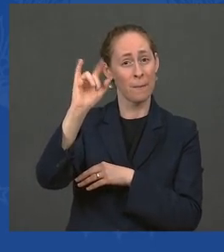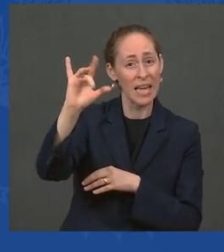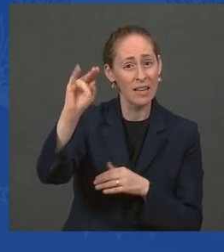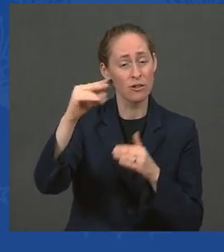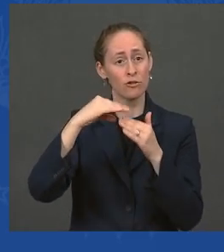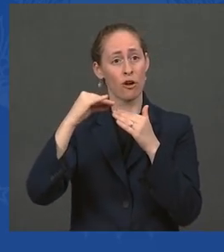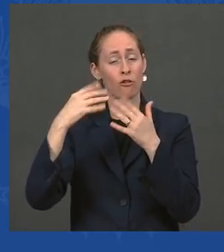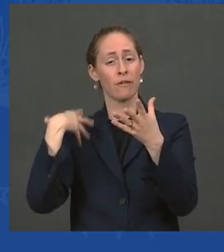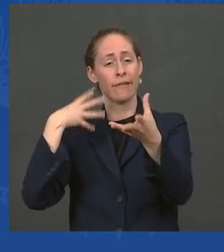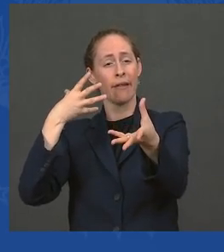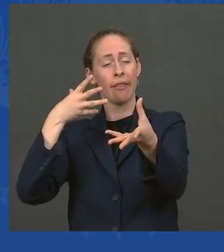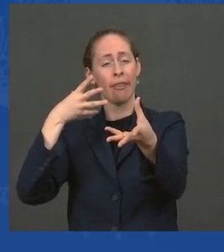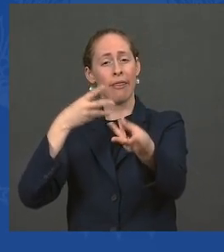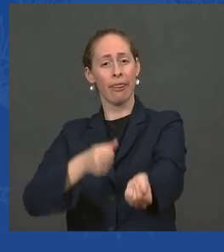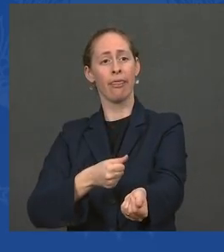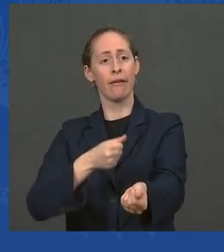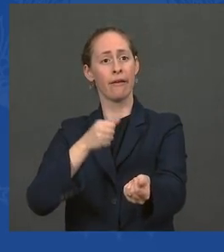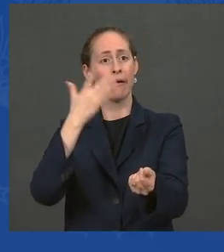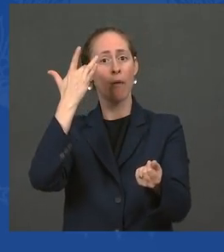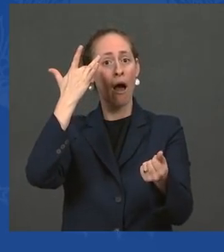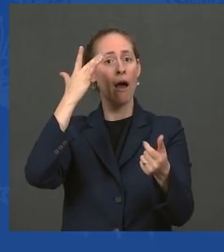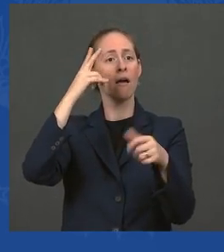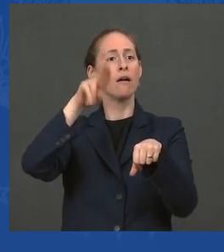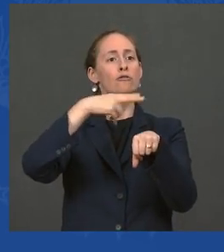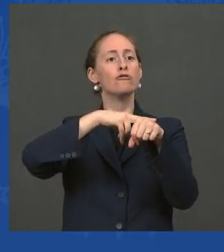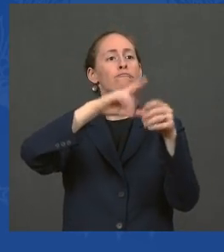because of natural disasters? Ninety billion dollars.